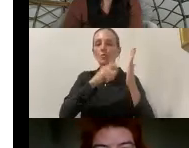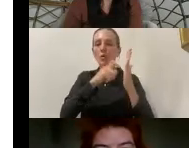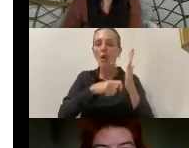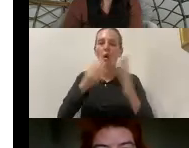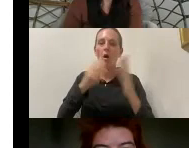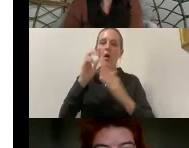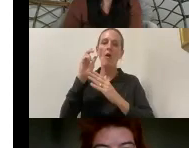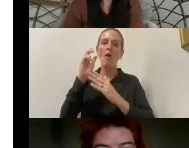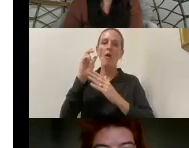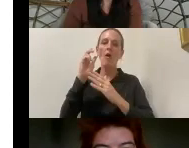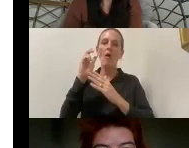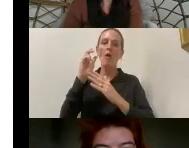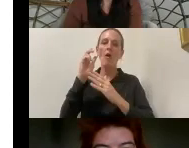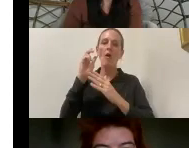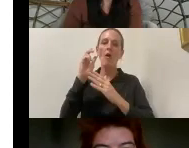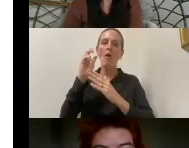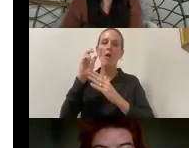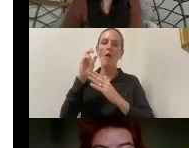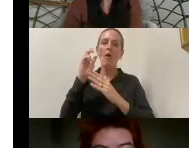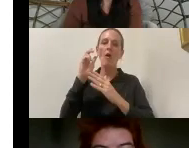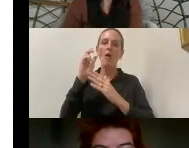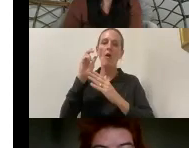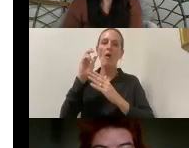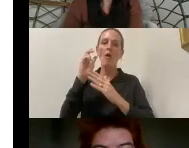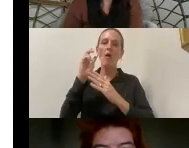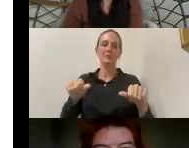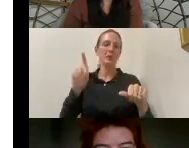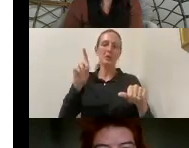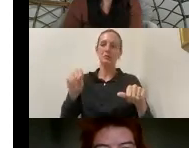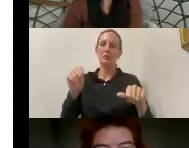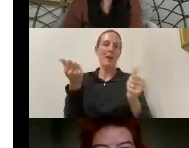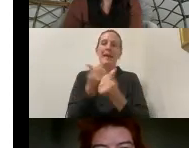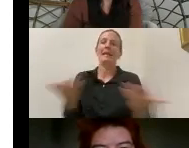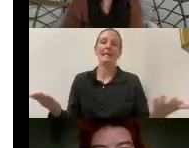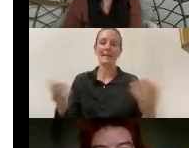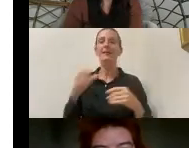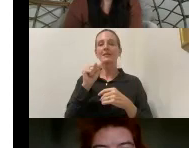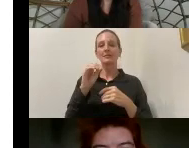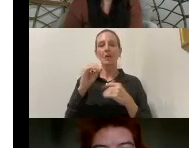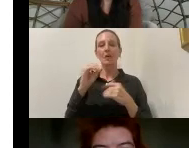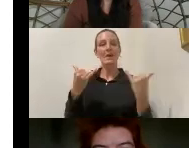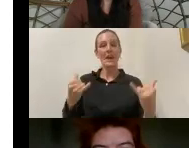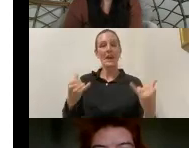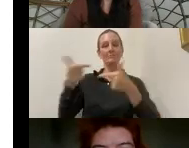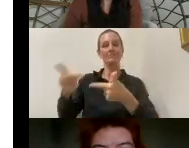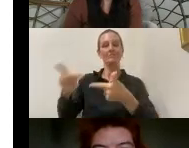And I'm going to pass it over to Terrance to introduce himself.